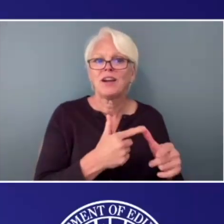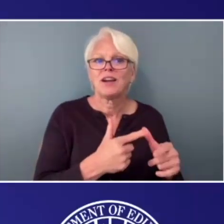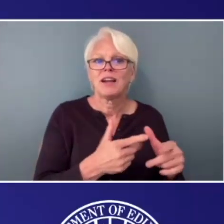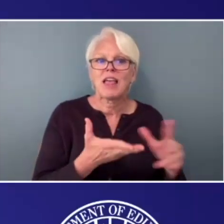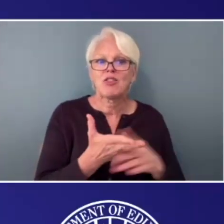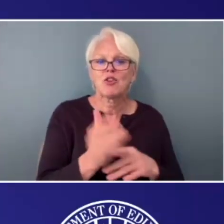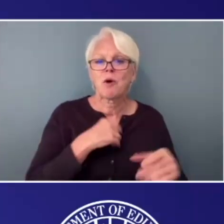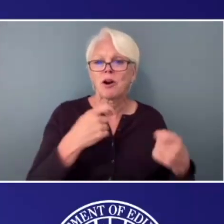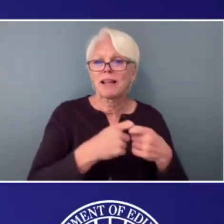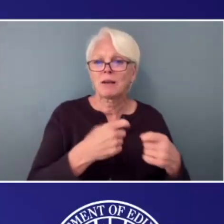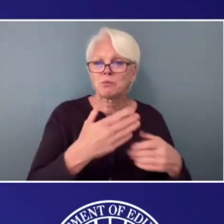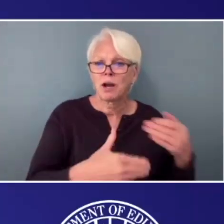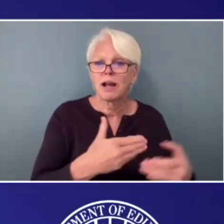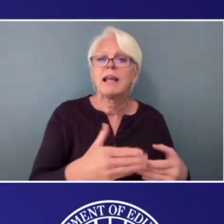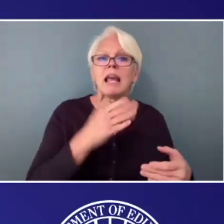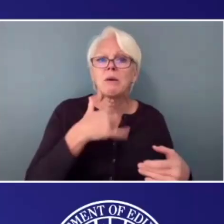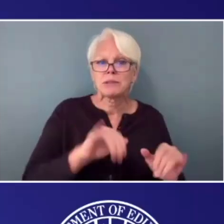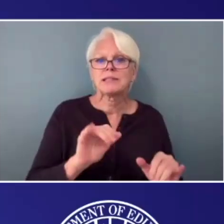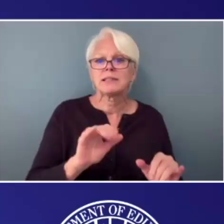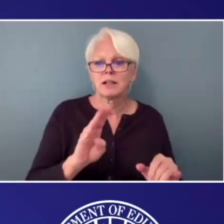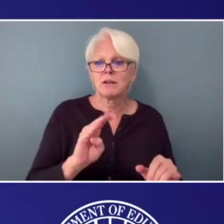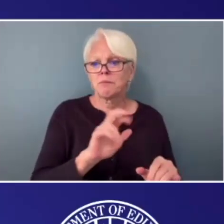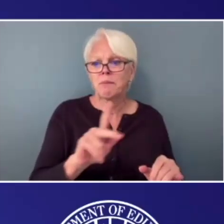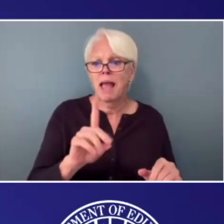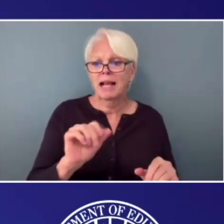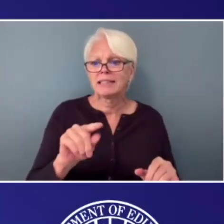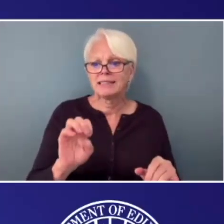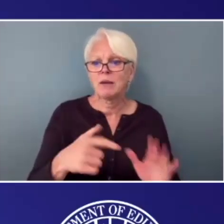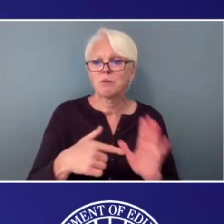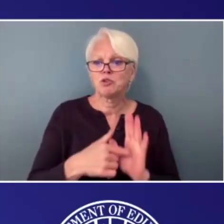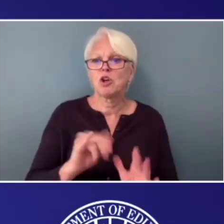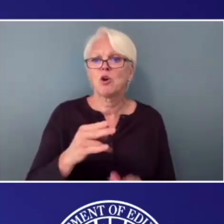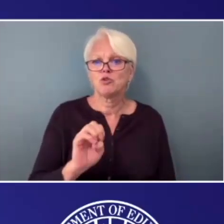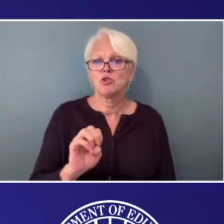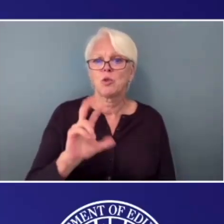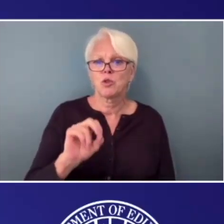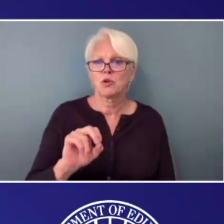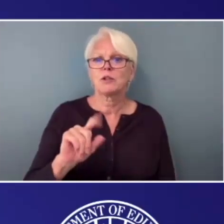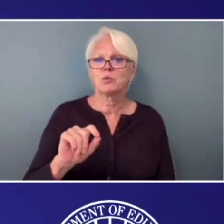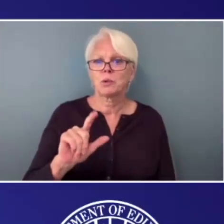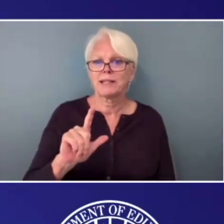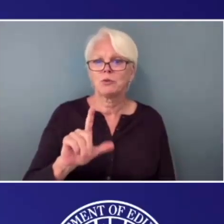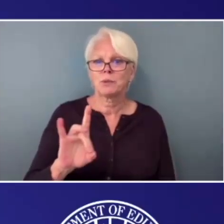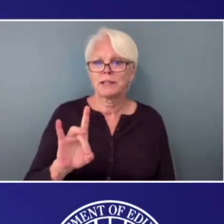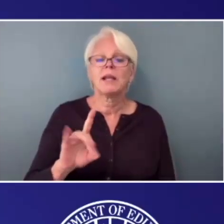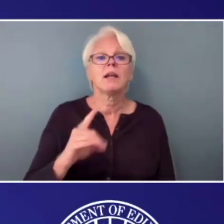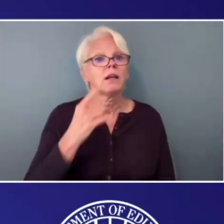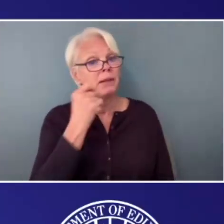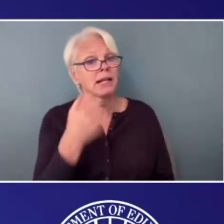still be backdated effective June 30th, Because it was received, just not processed correctly.